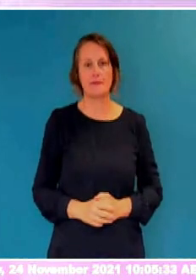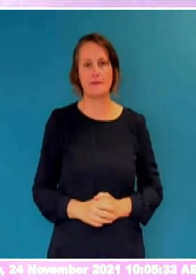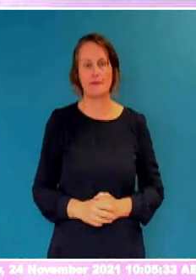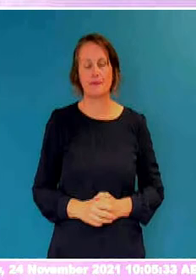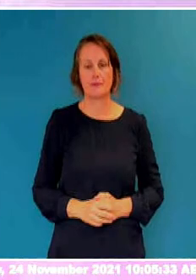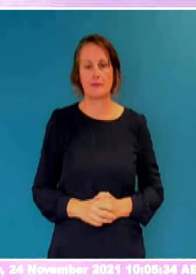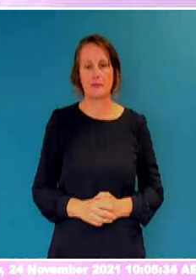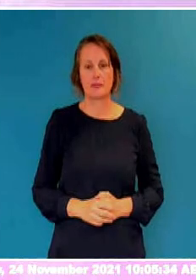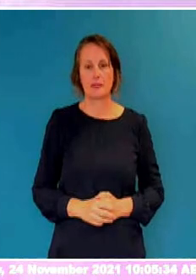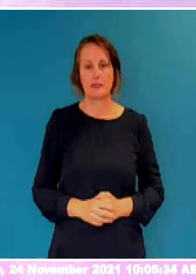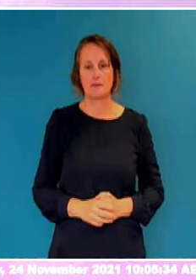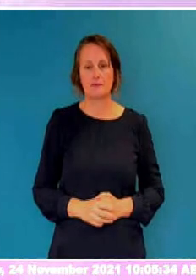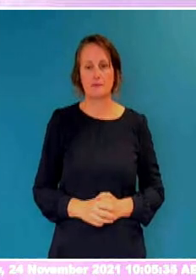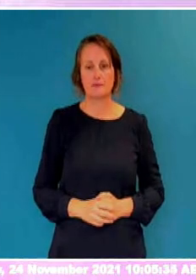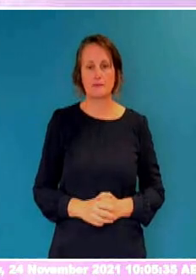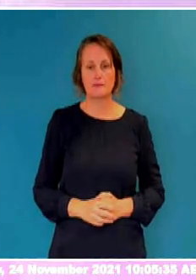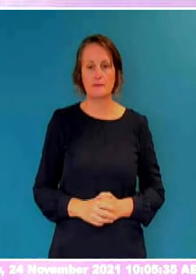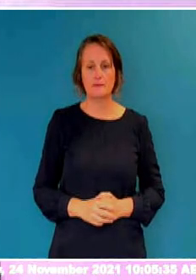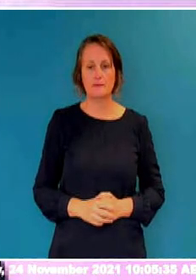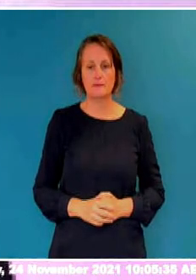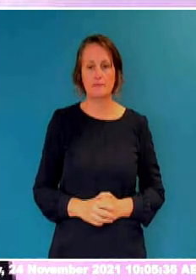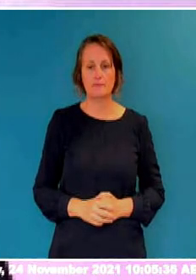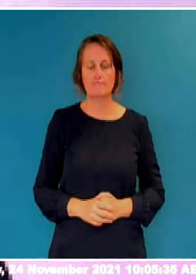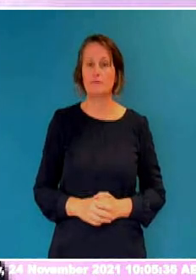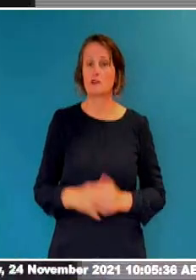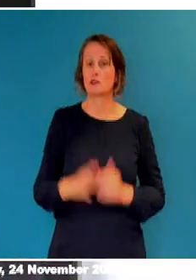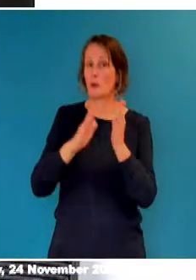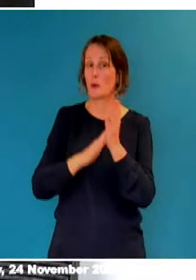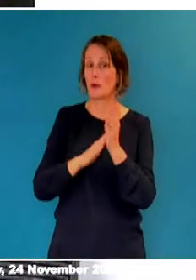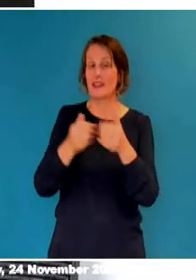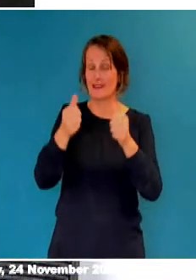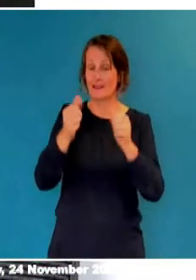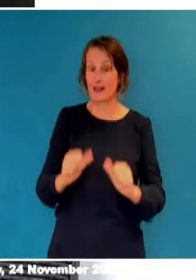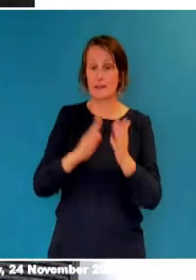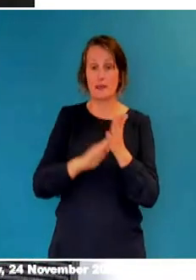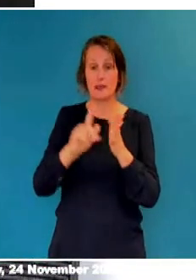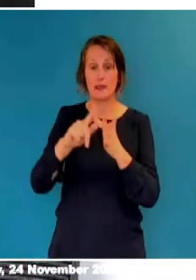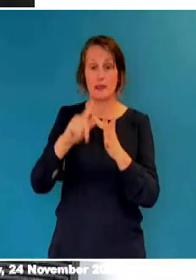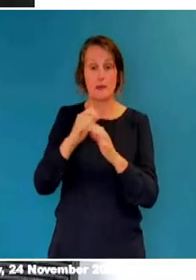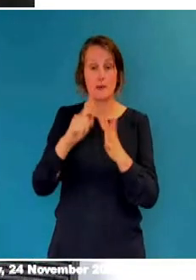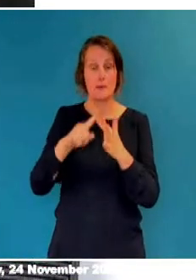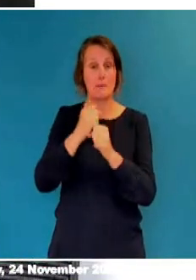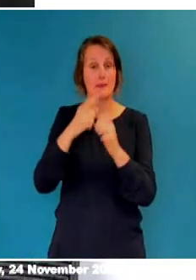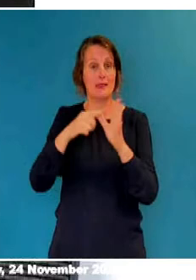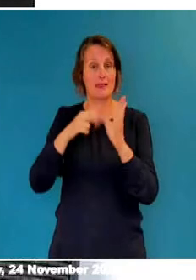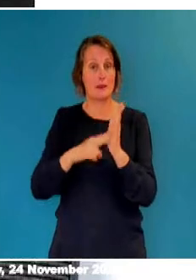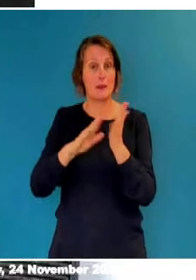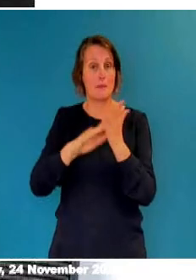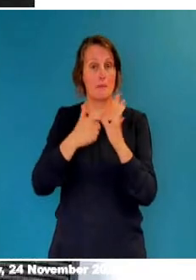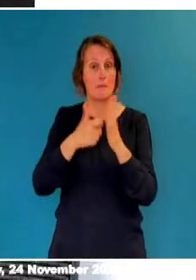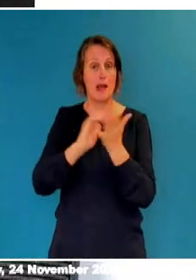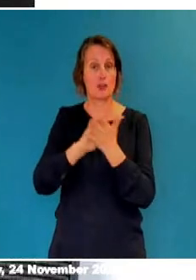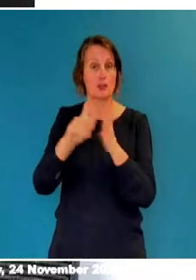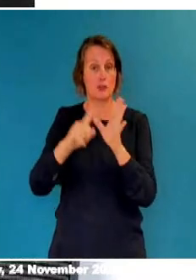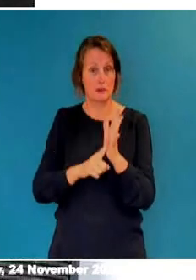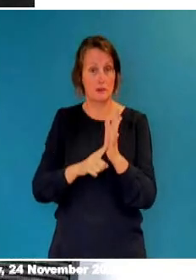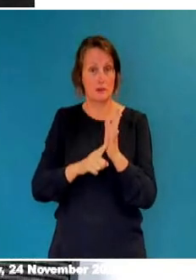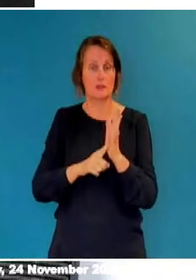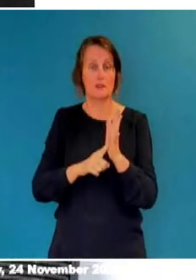Turning to you, Ms Marshall, you are Meegan Marshall, the Chief People Officer, RMIT? That's correct.